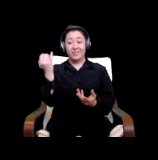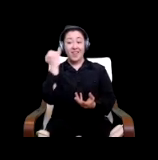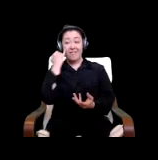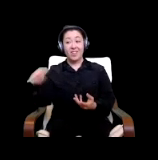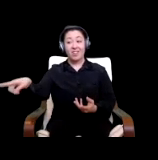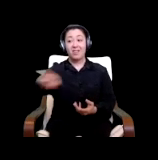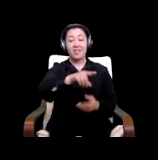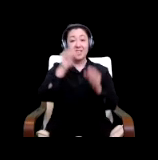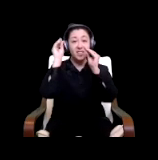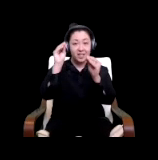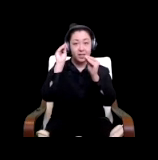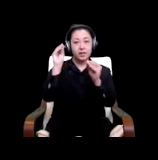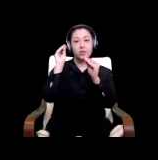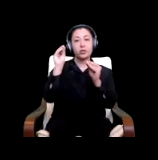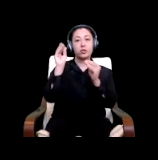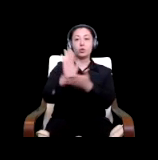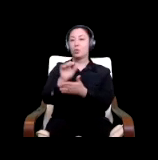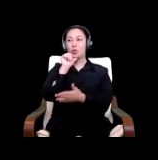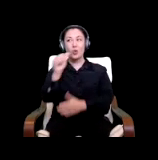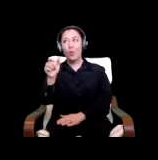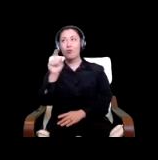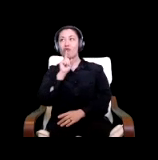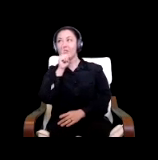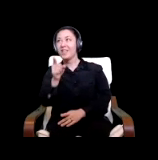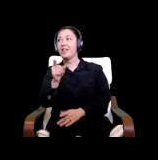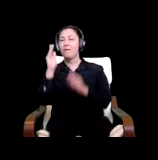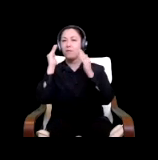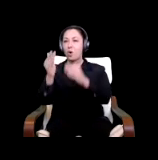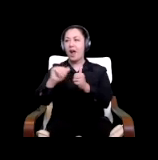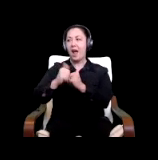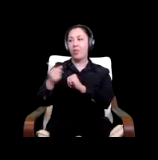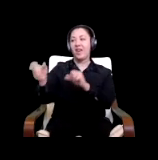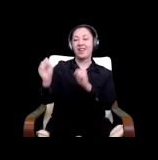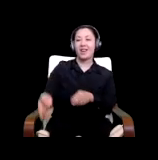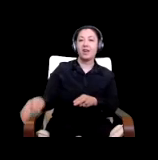ways they could increase access through the different sensory systems.